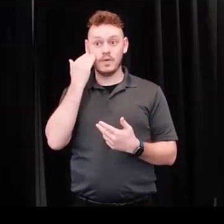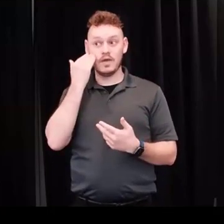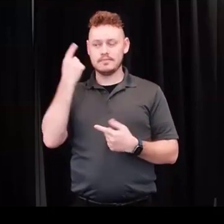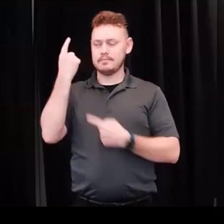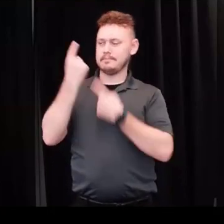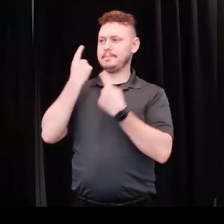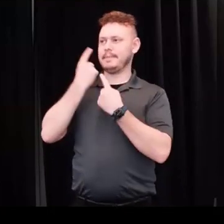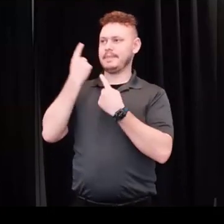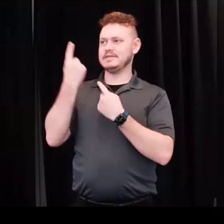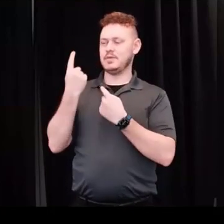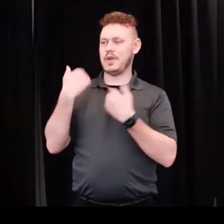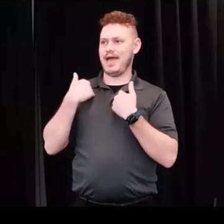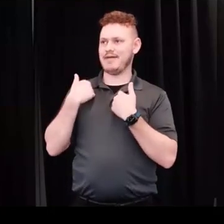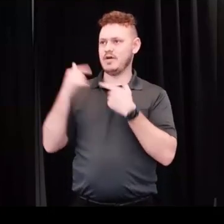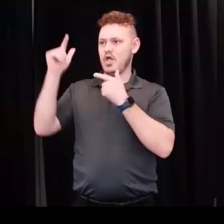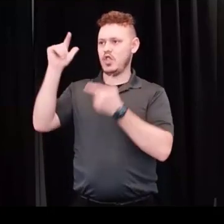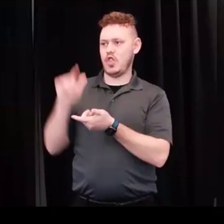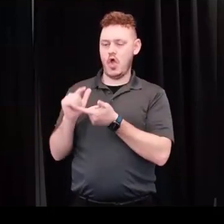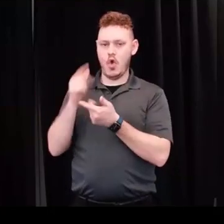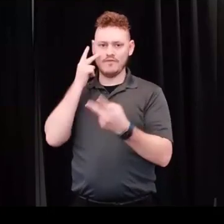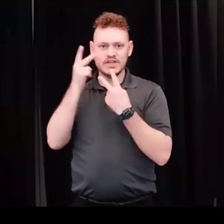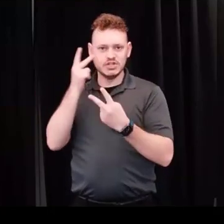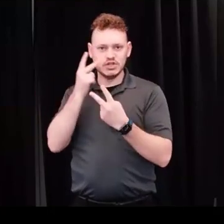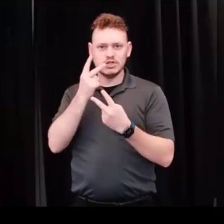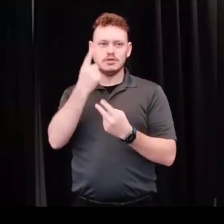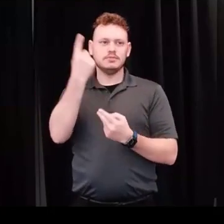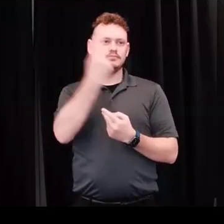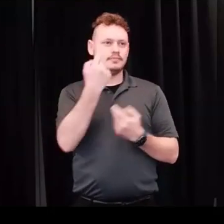who has low vision, or just because you're thinking about someone who's hard of hearing,